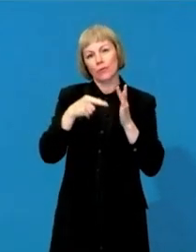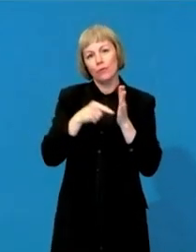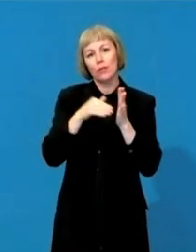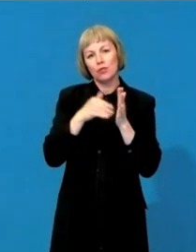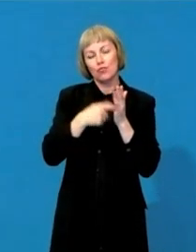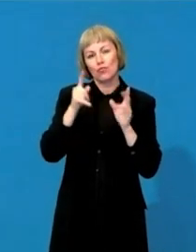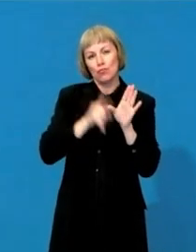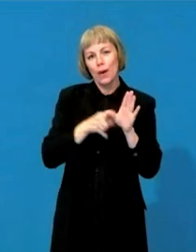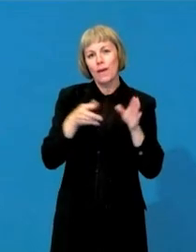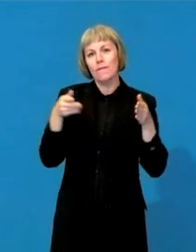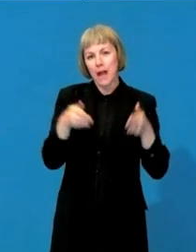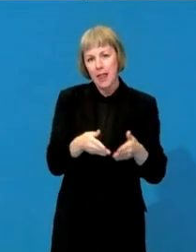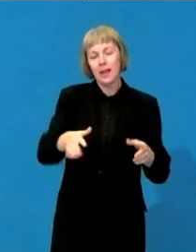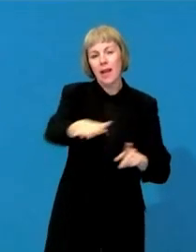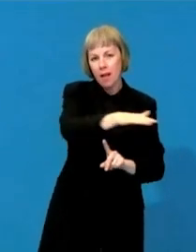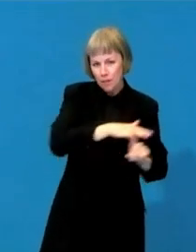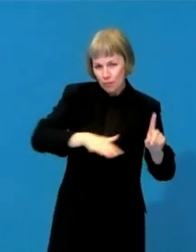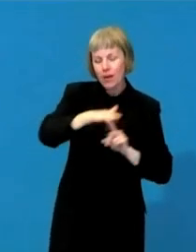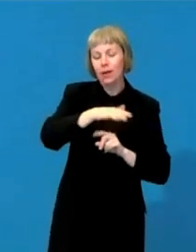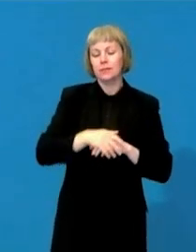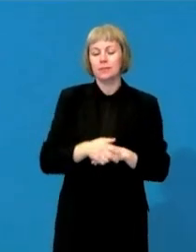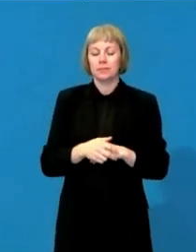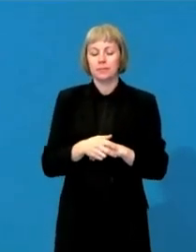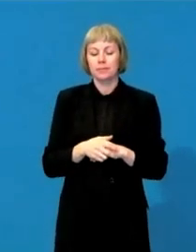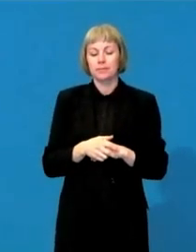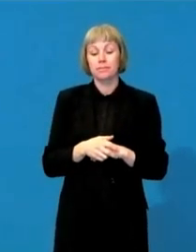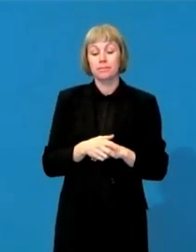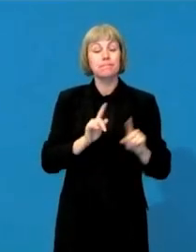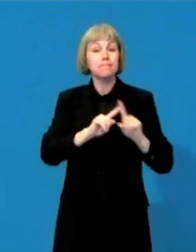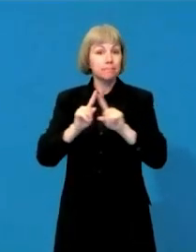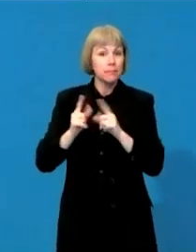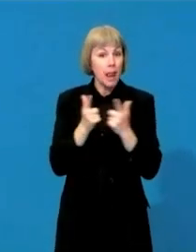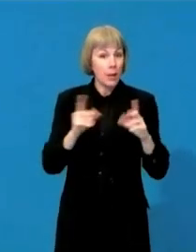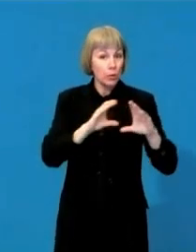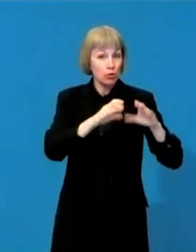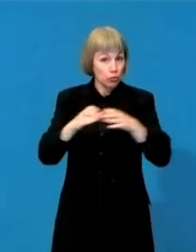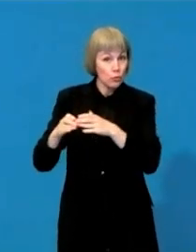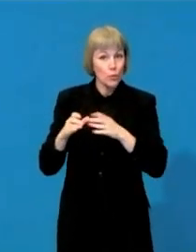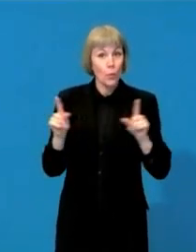One of the things about the language groups also is the fact that the Fitzroy River is